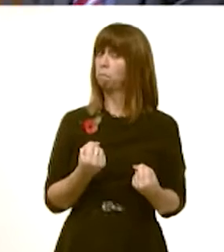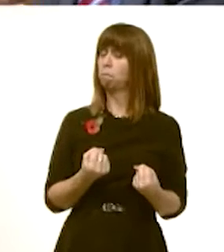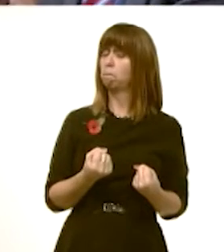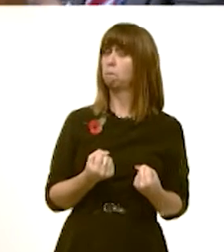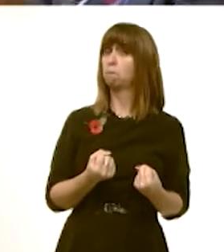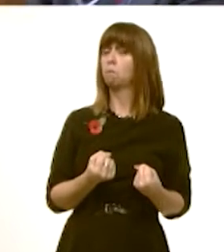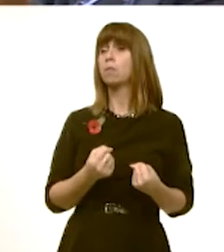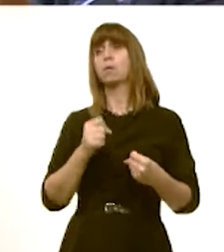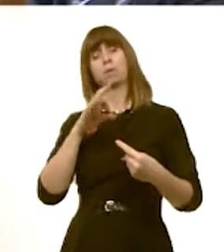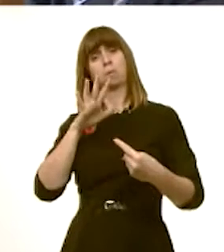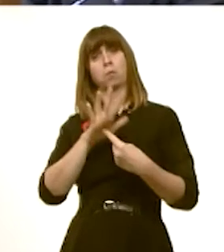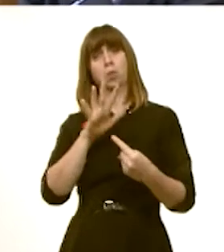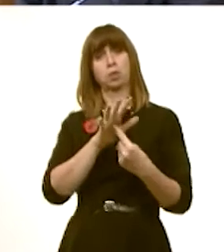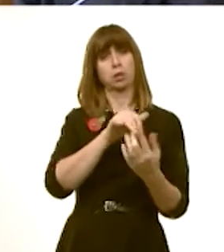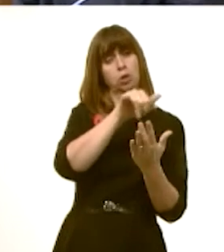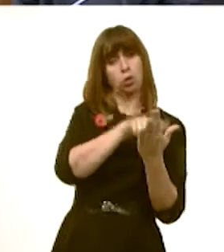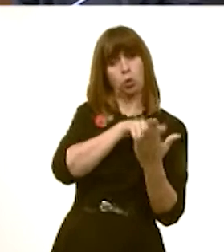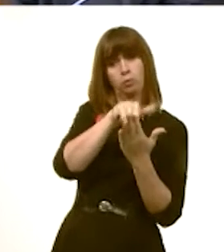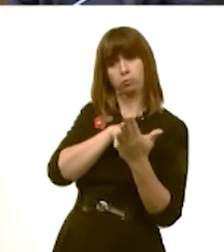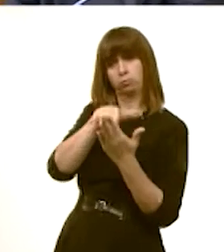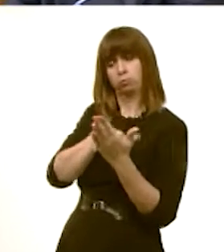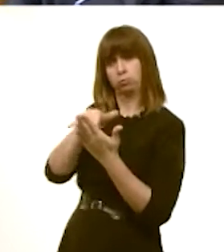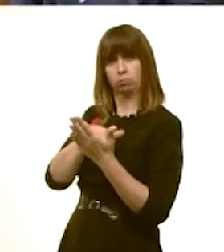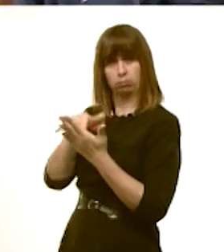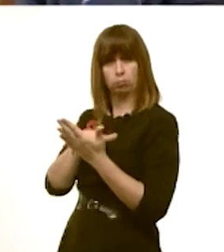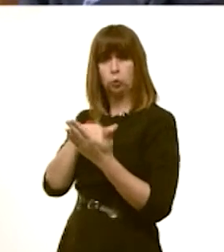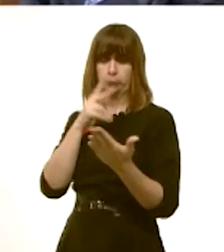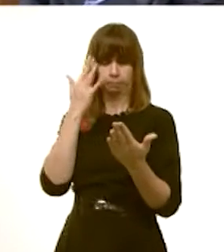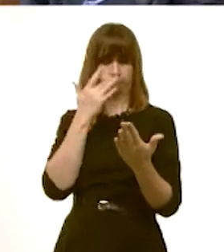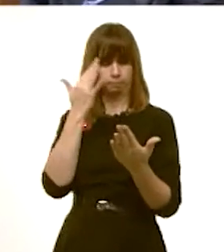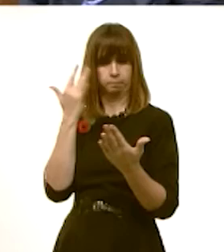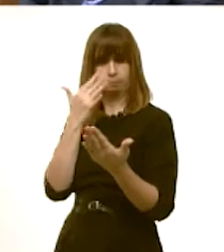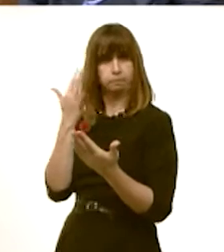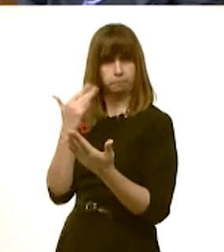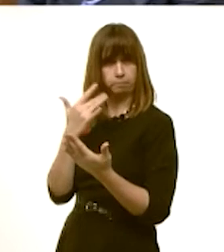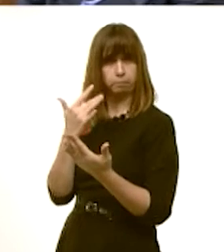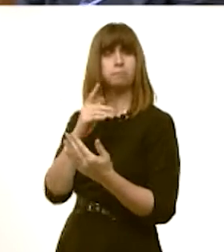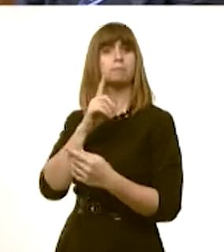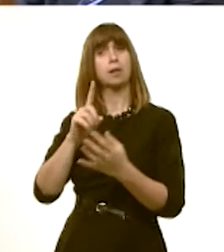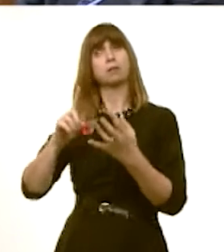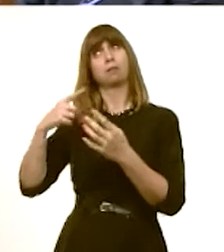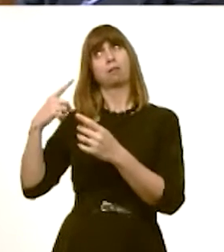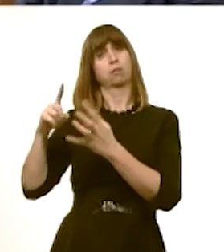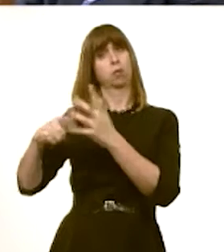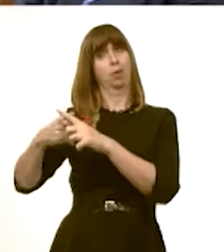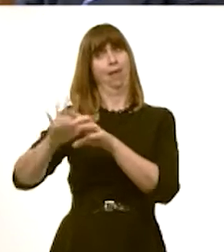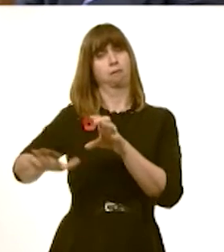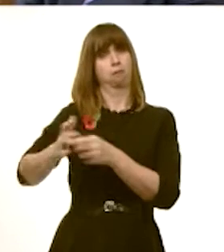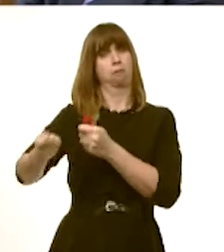are also important documents in that regard. But I have to say the UK Government has to decide what it actually wants to do with power